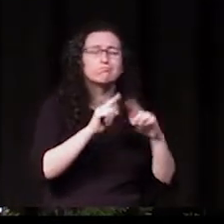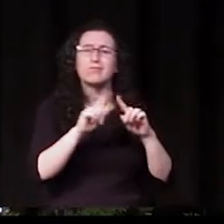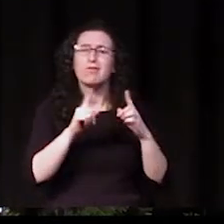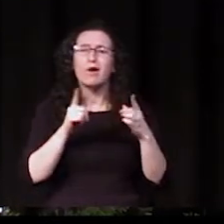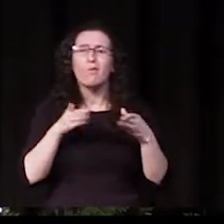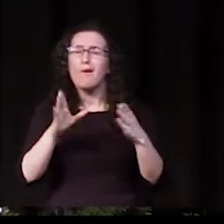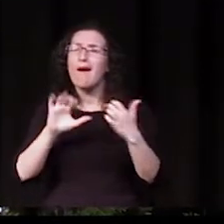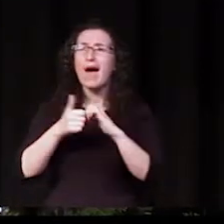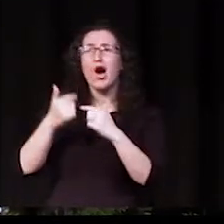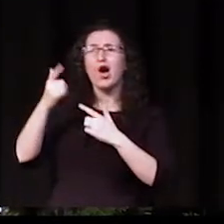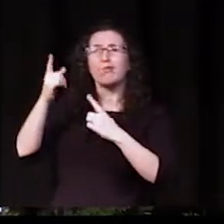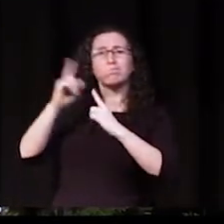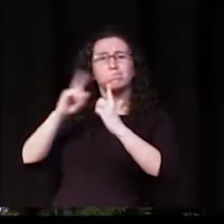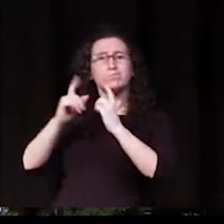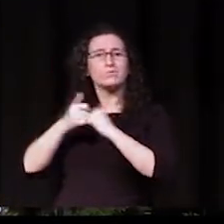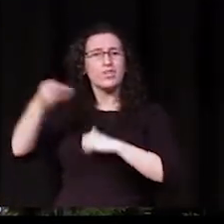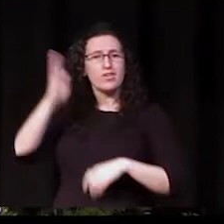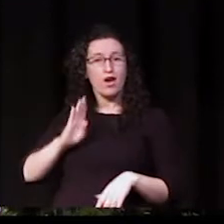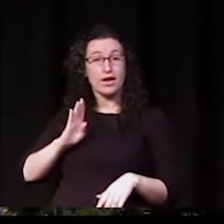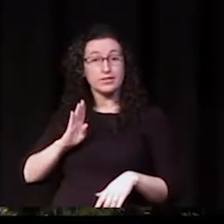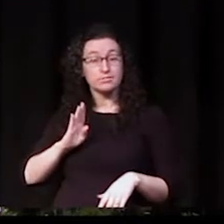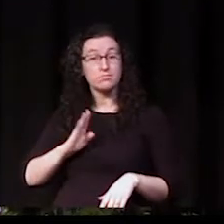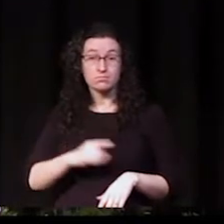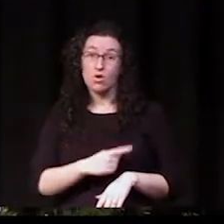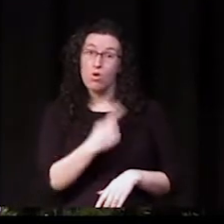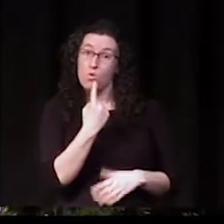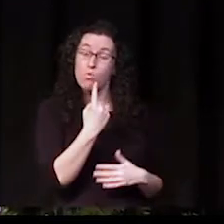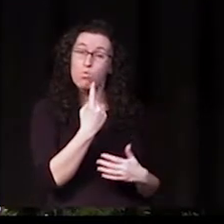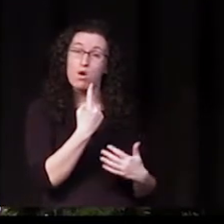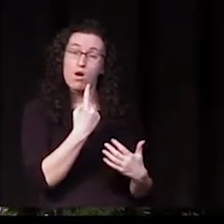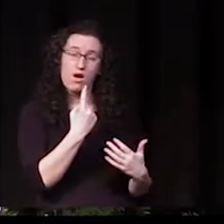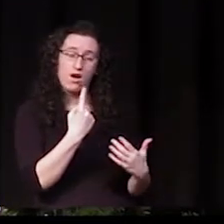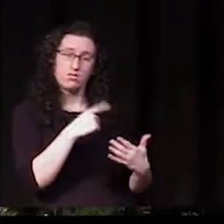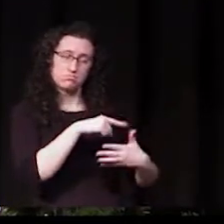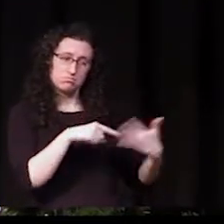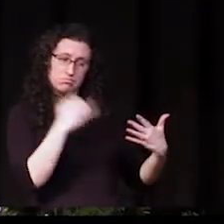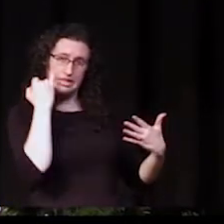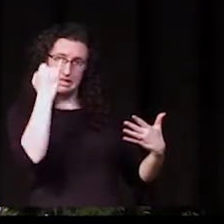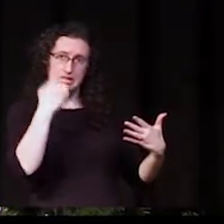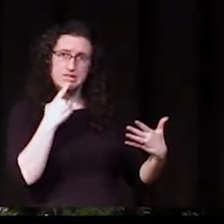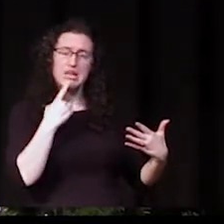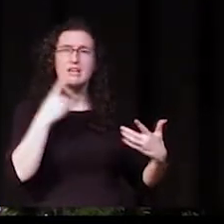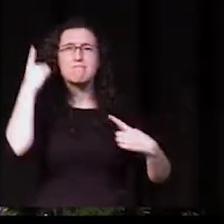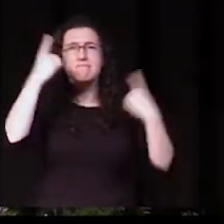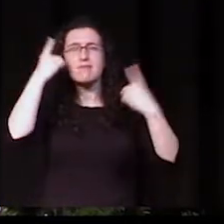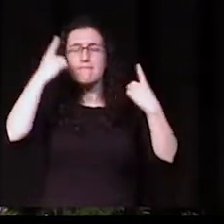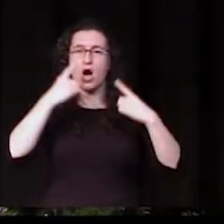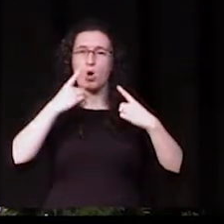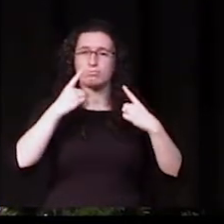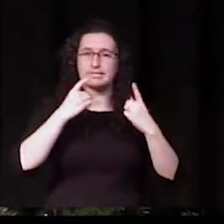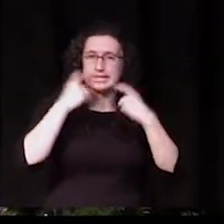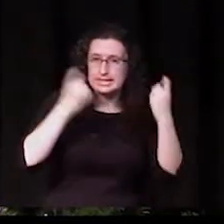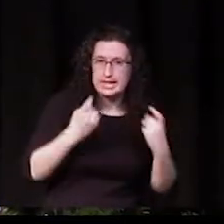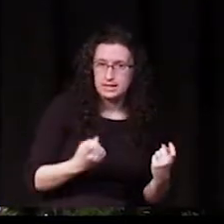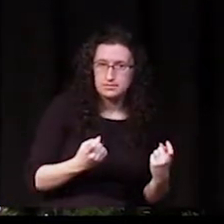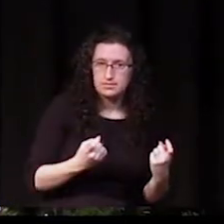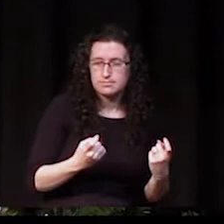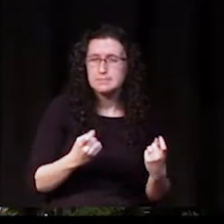and one of those was an invitation to consider sin, specifically to consider the sin in the garden.